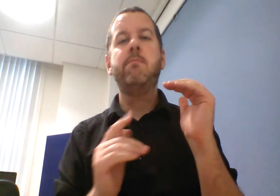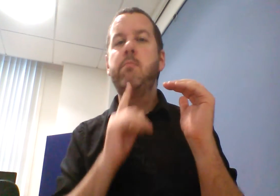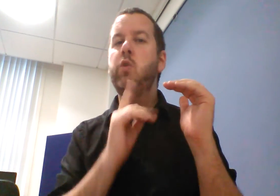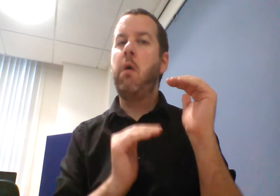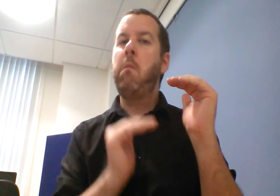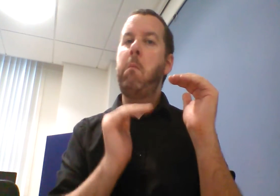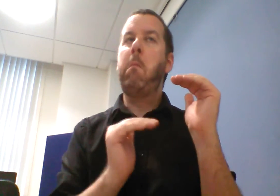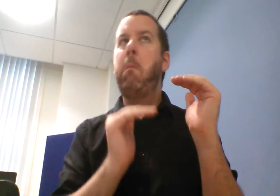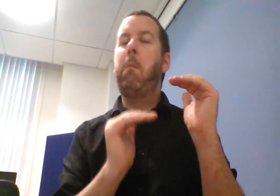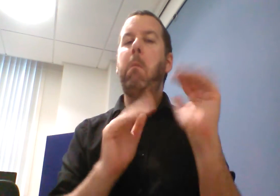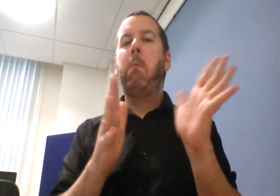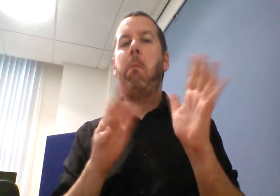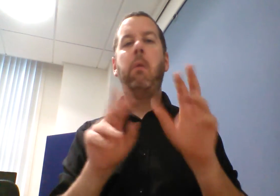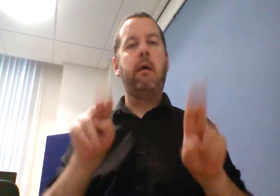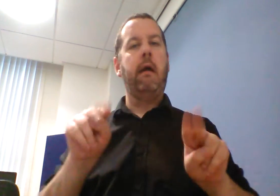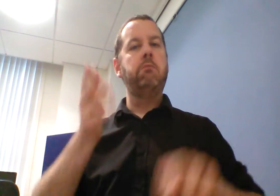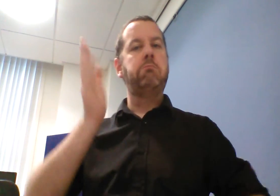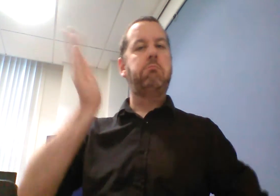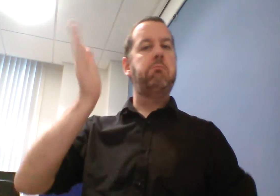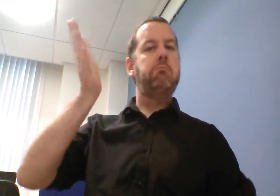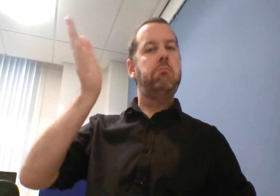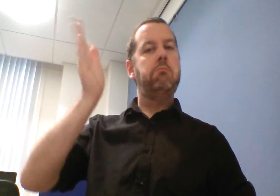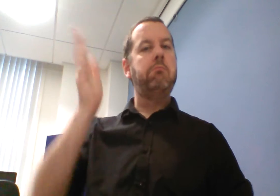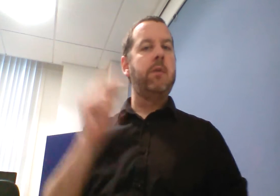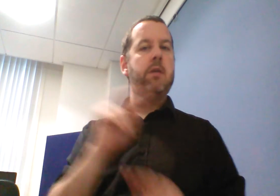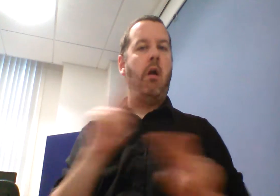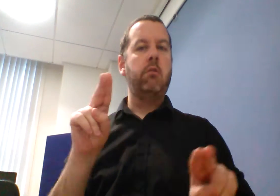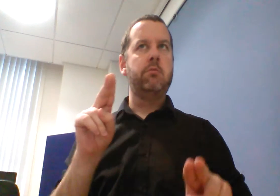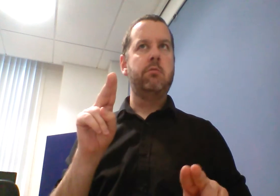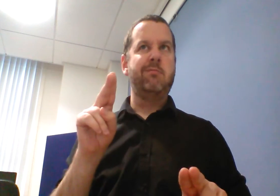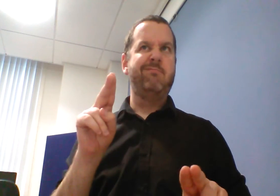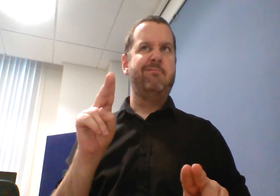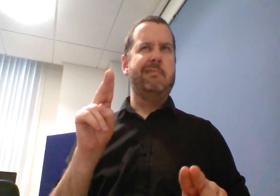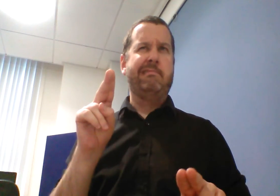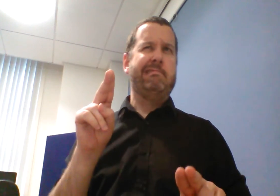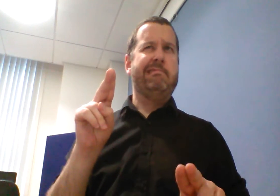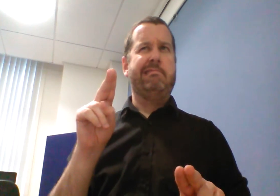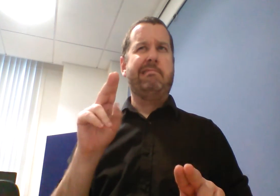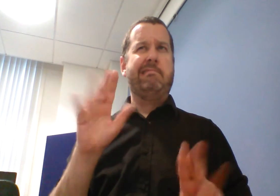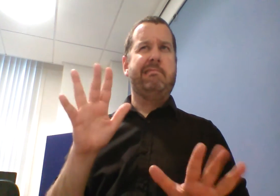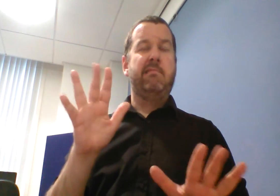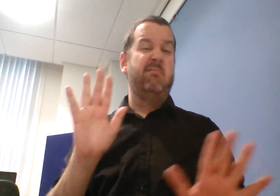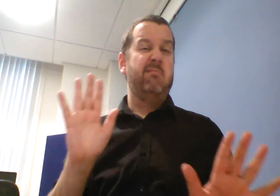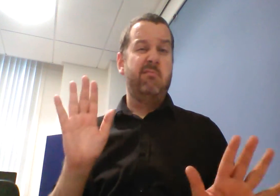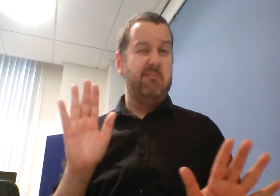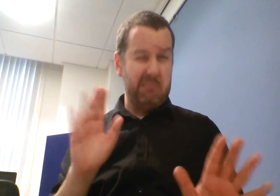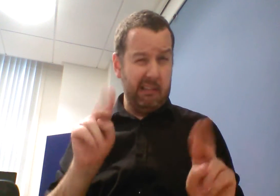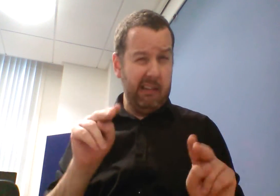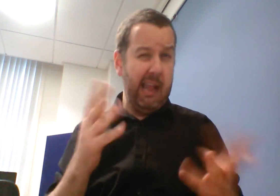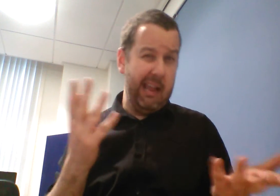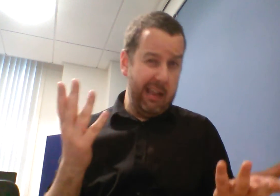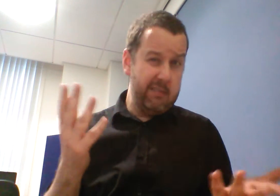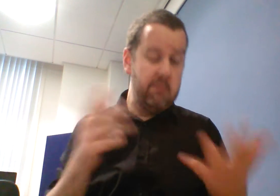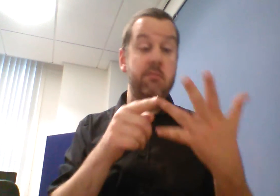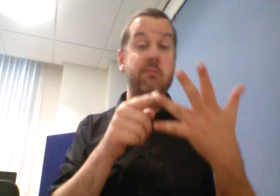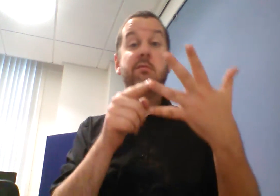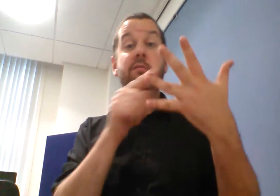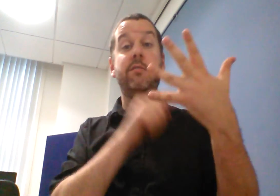but I’d think it was at a level that I’d be able to deliver a lecture… at least I think I can…